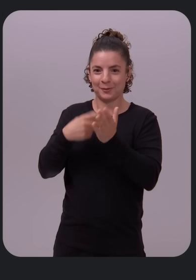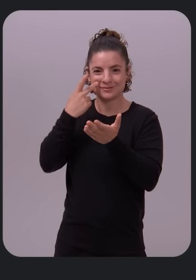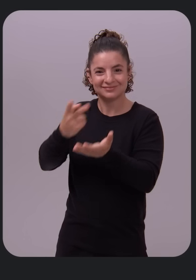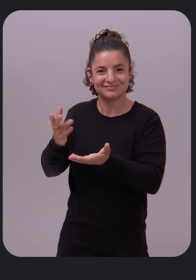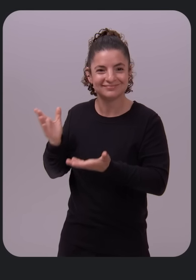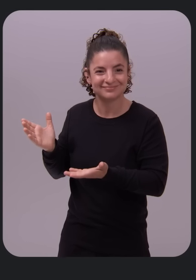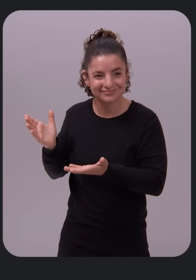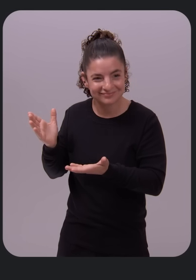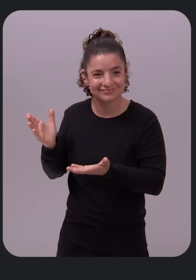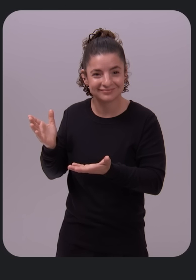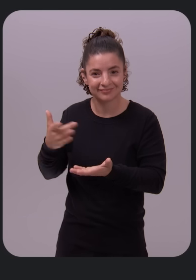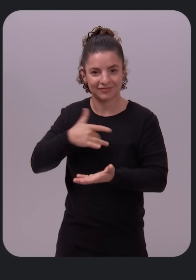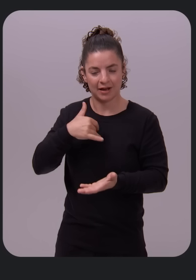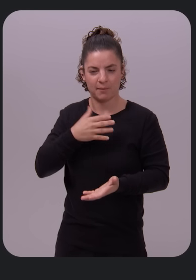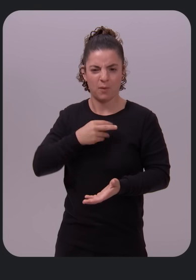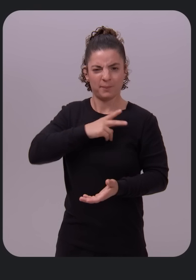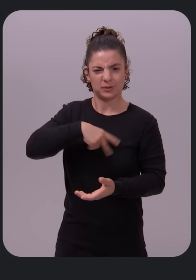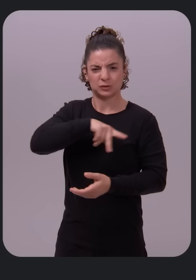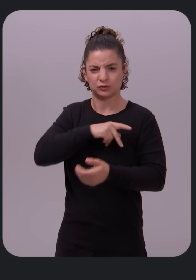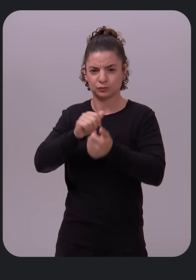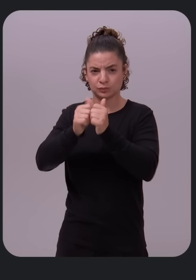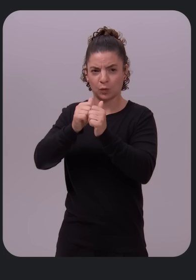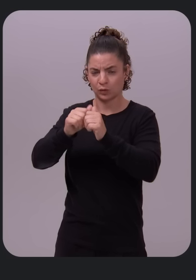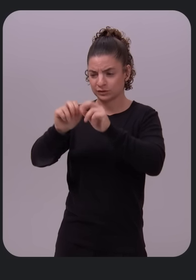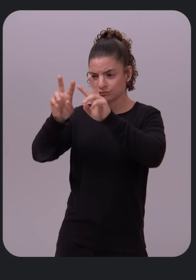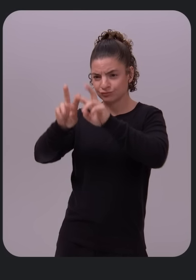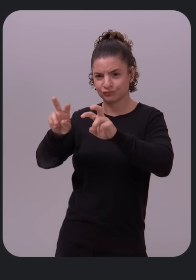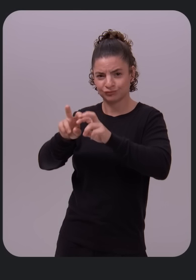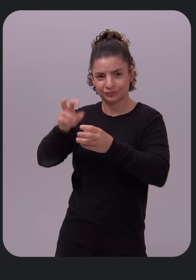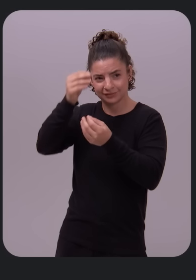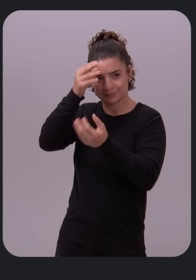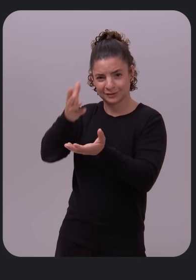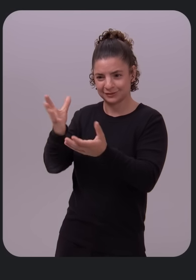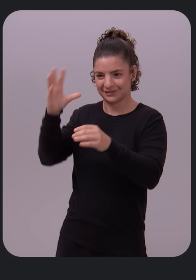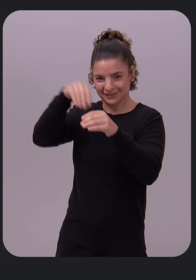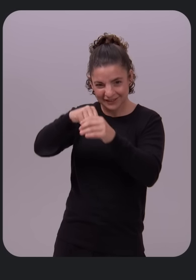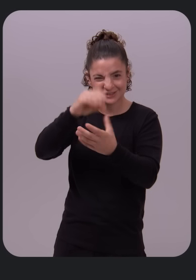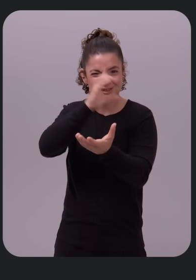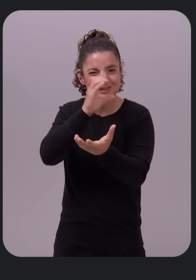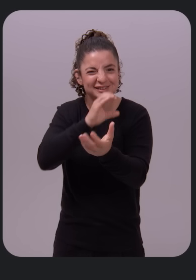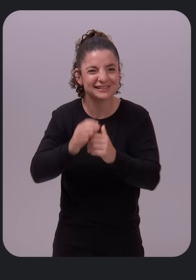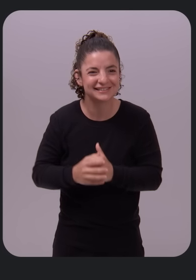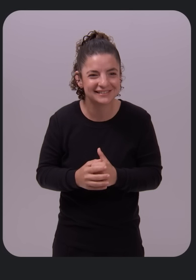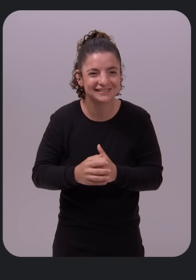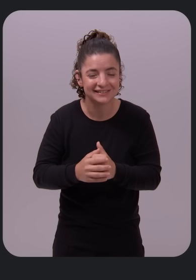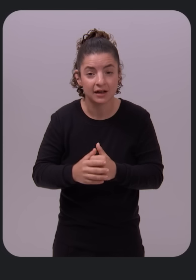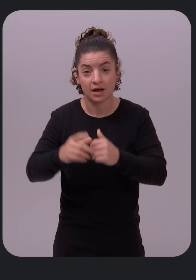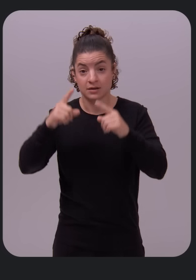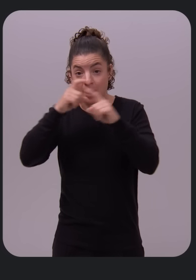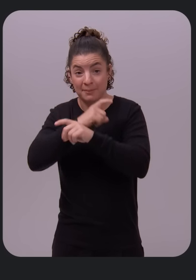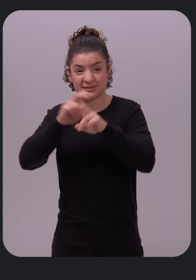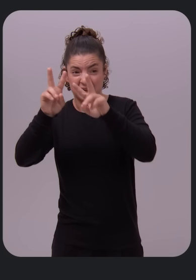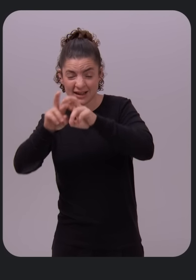It's like having my very own sports analyst right in Search. Complex analysis and data visualization